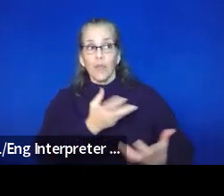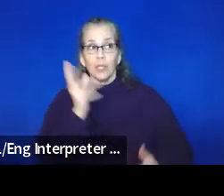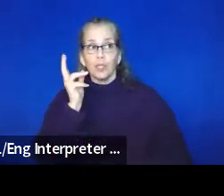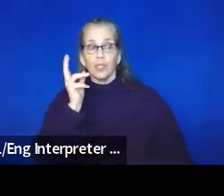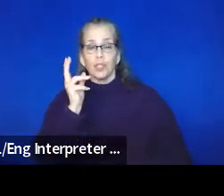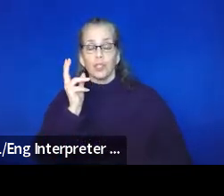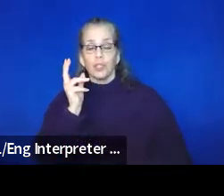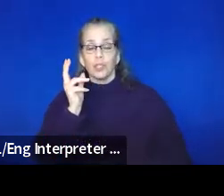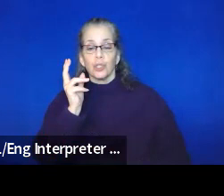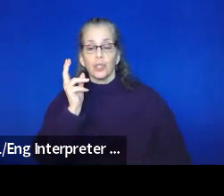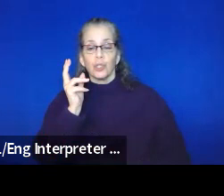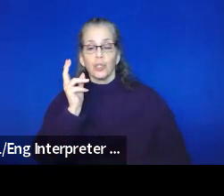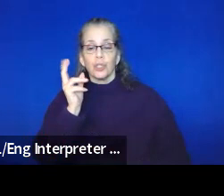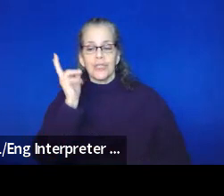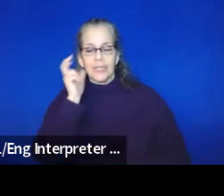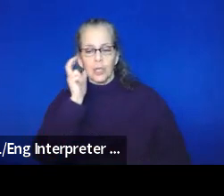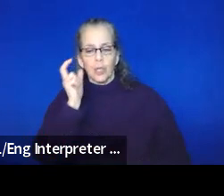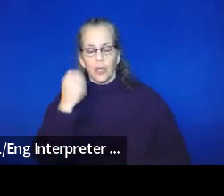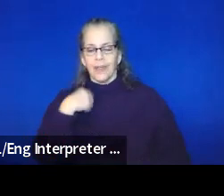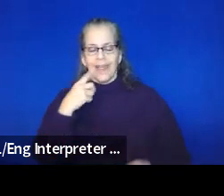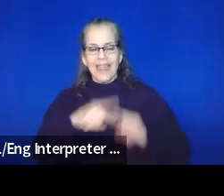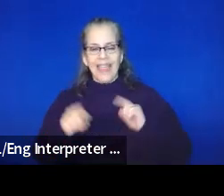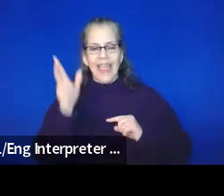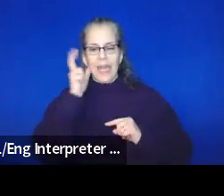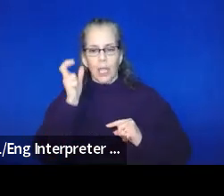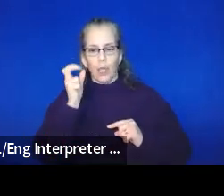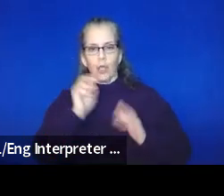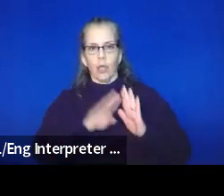if you can't hear vocal tone well, you may not be able to produce it. So for me what